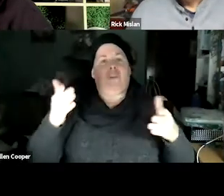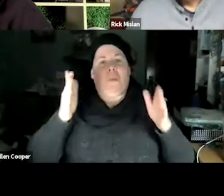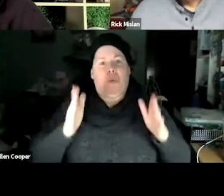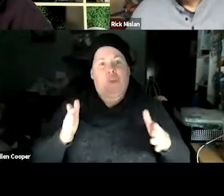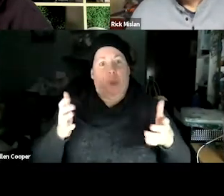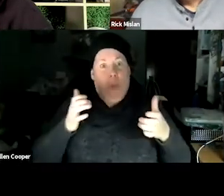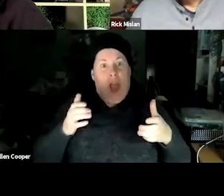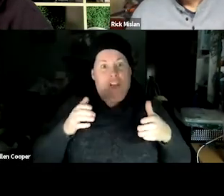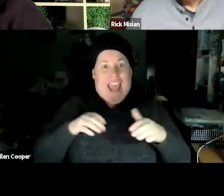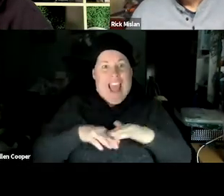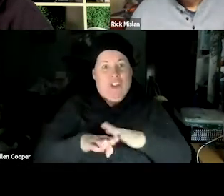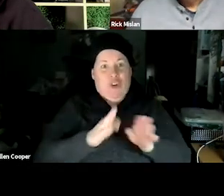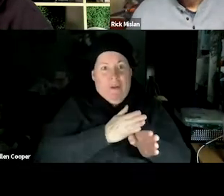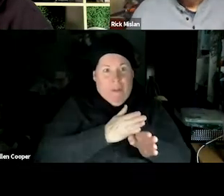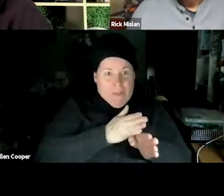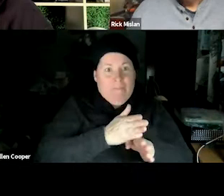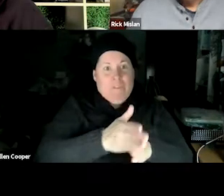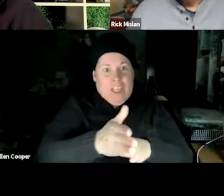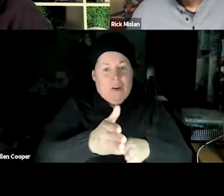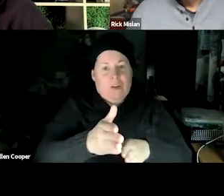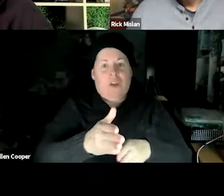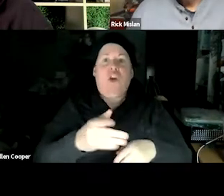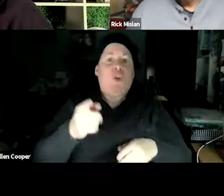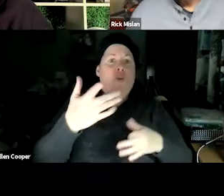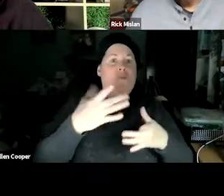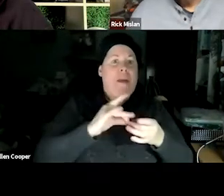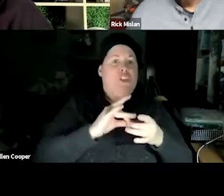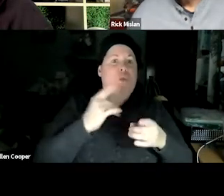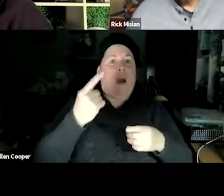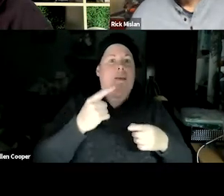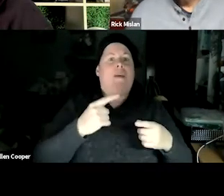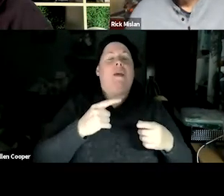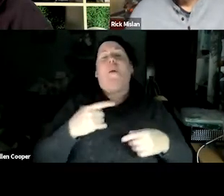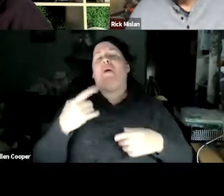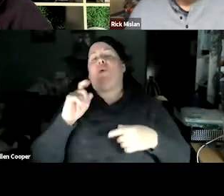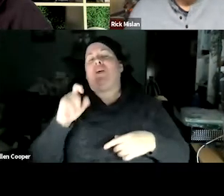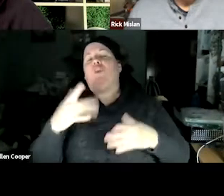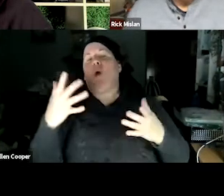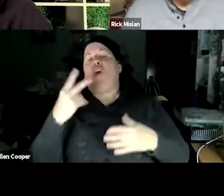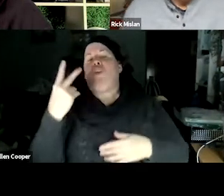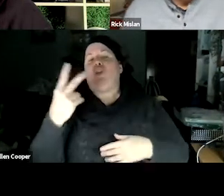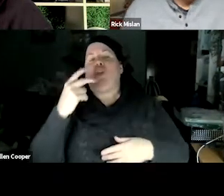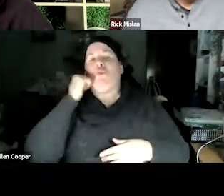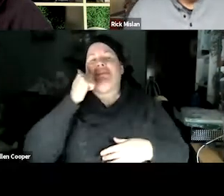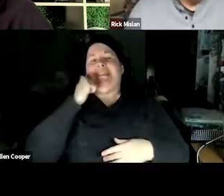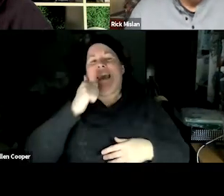Rick Mislan: And whether if you mentioned one, I think what are two daily habits was the question that has helped you flourish and remain disciplined in the field.